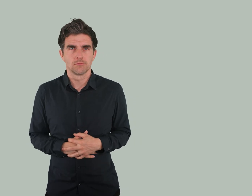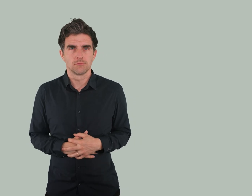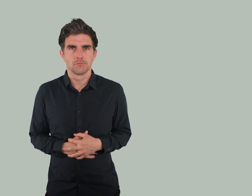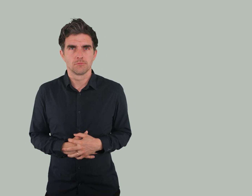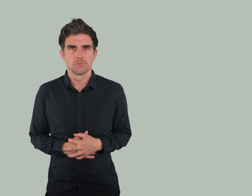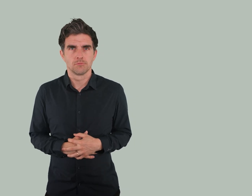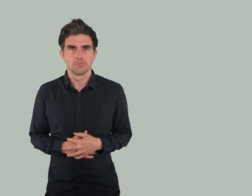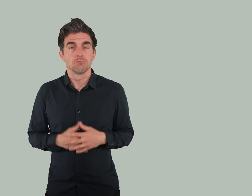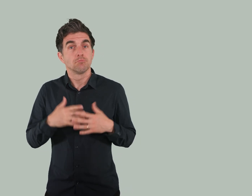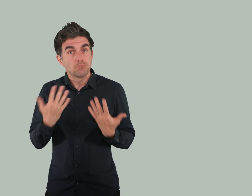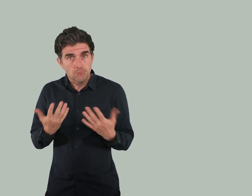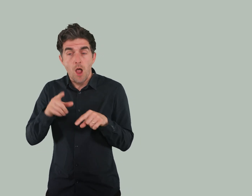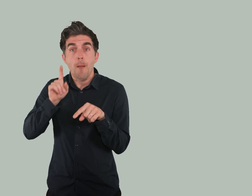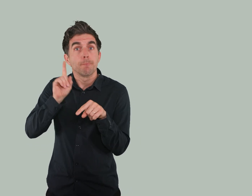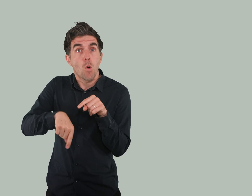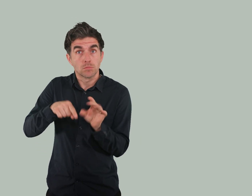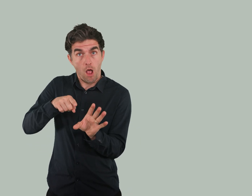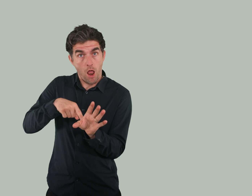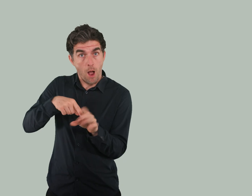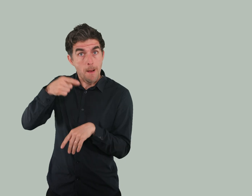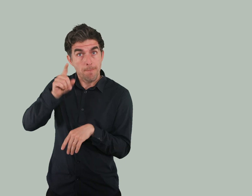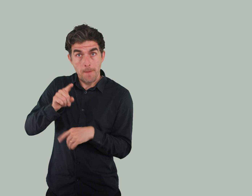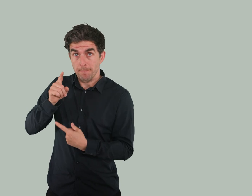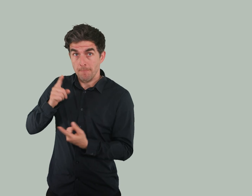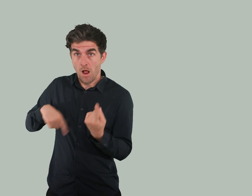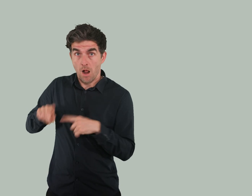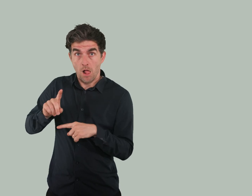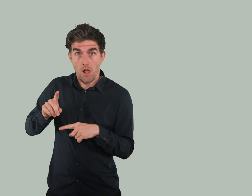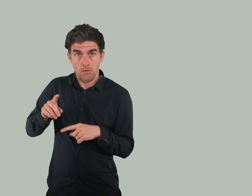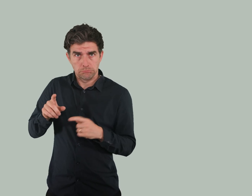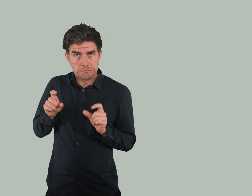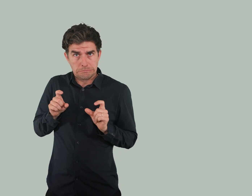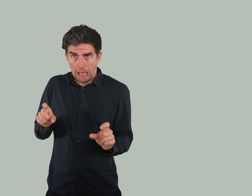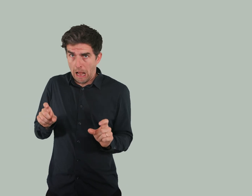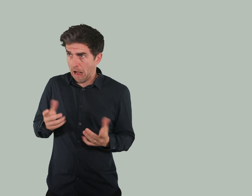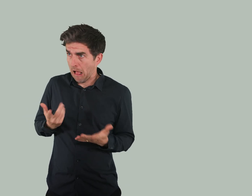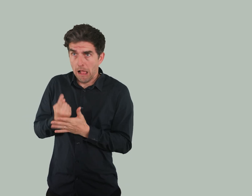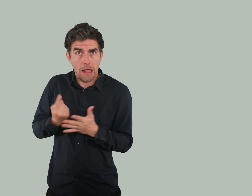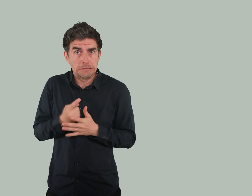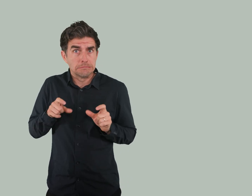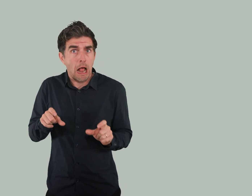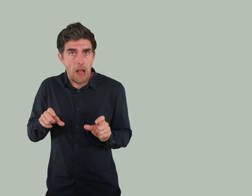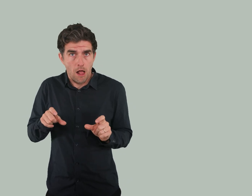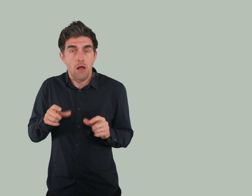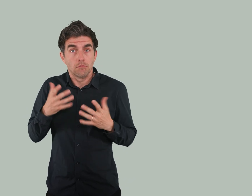207. For most young people, it still does.